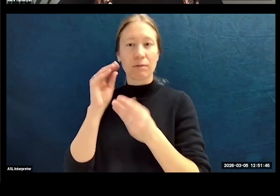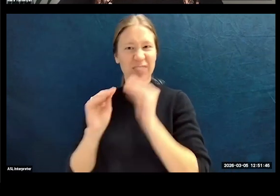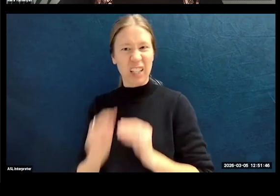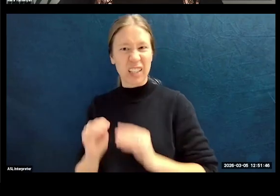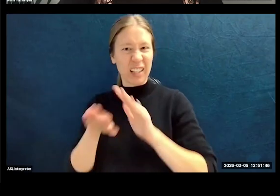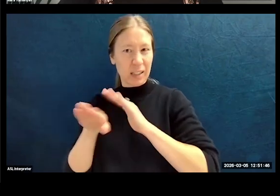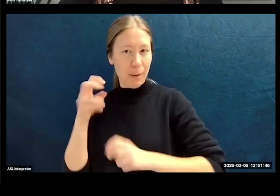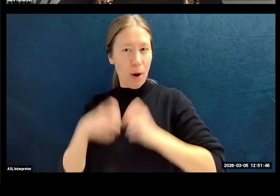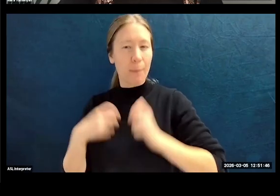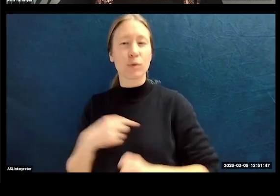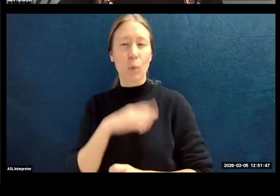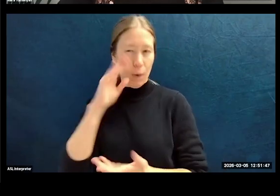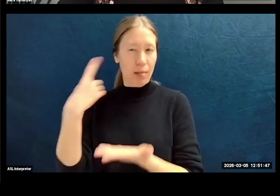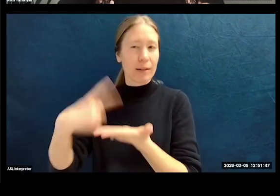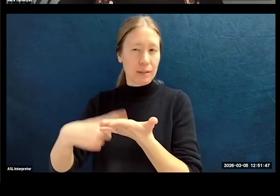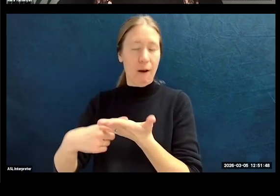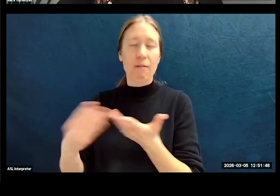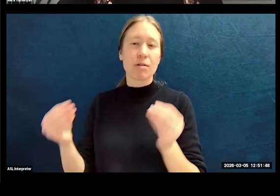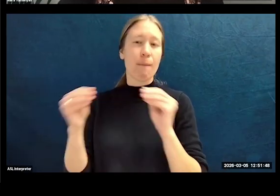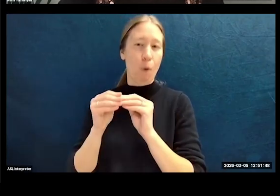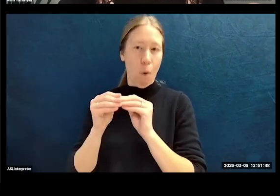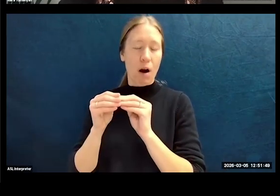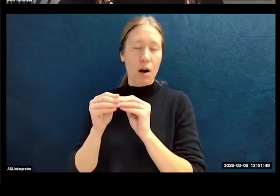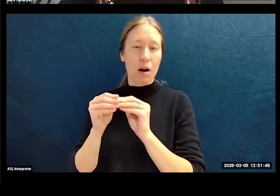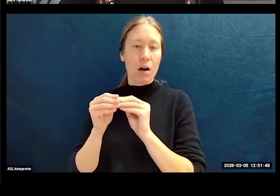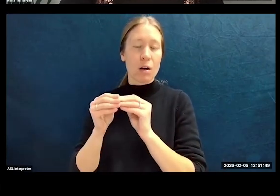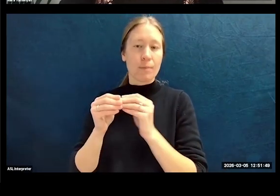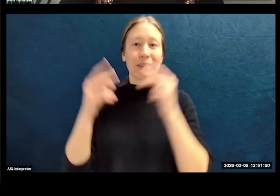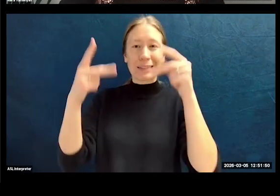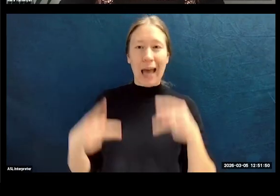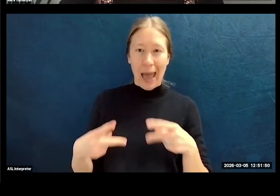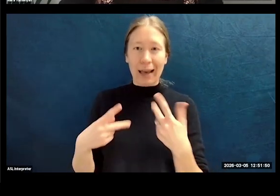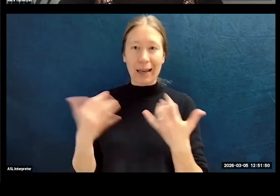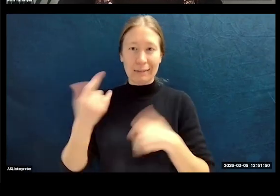We'll cover some parts of it, like tagging, today during the session,